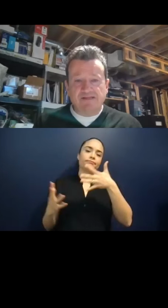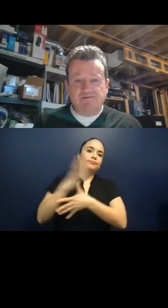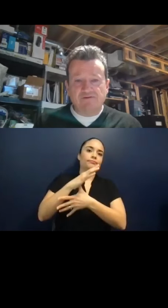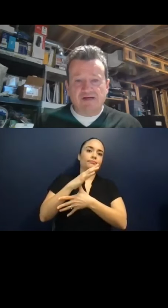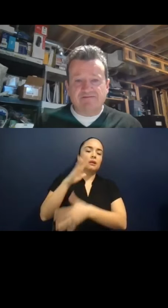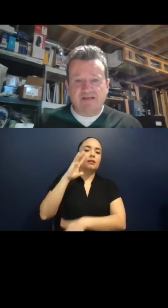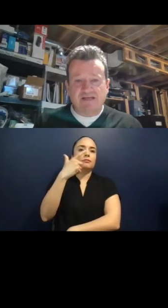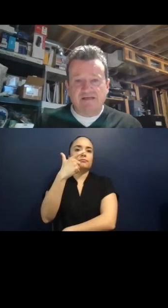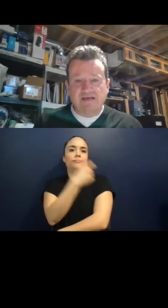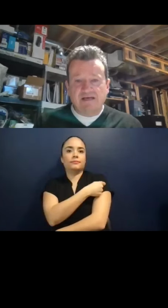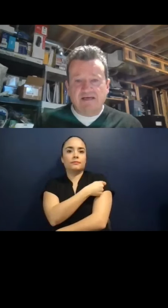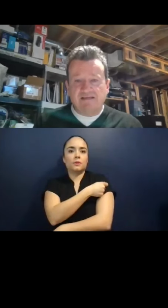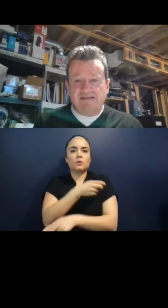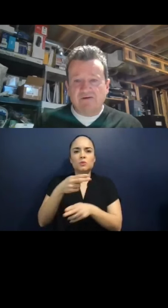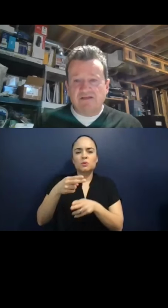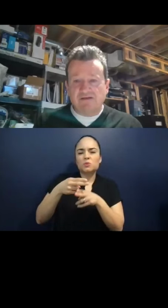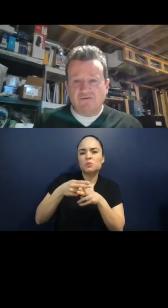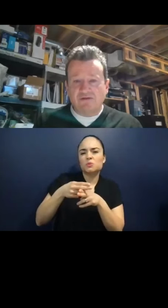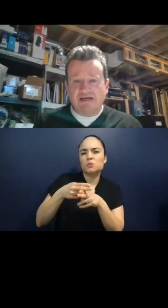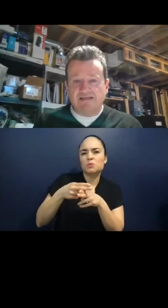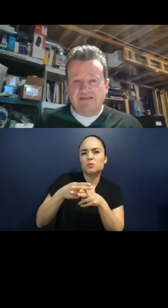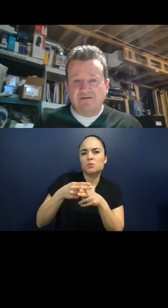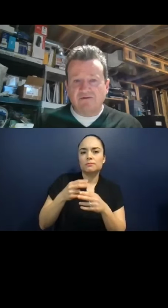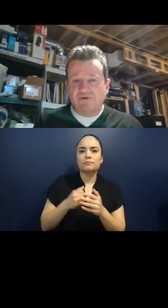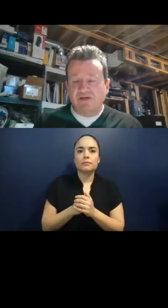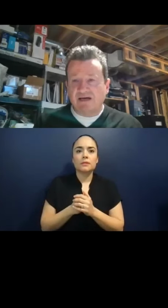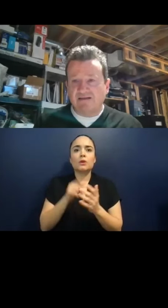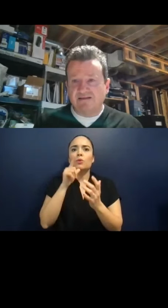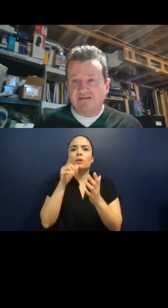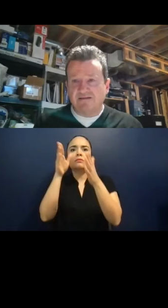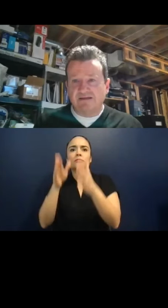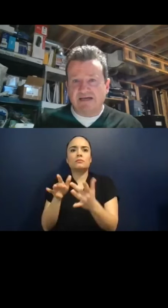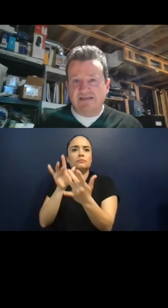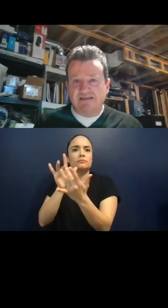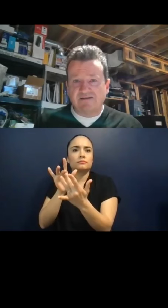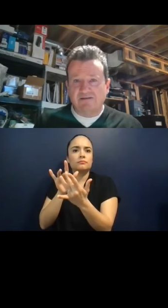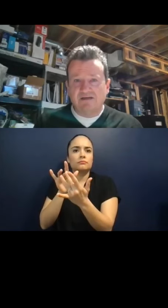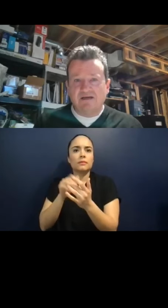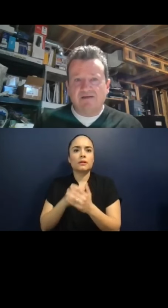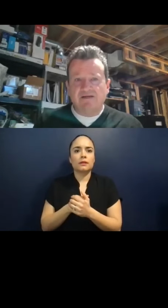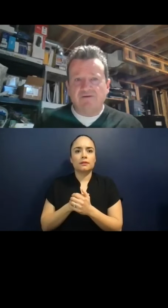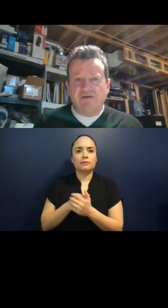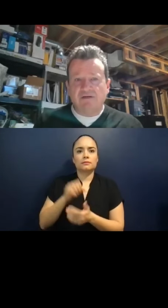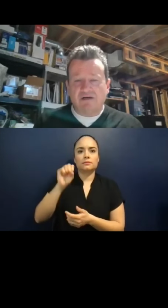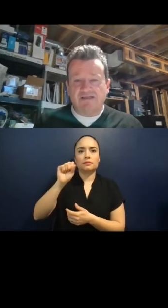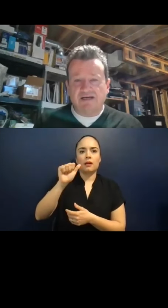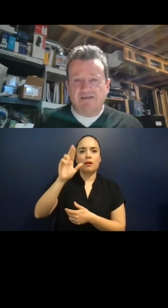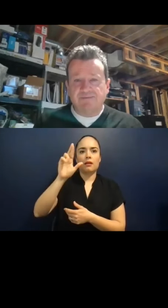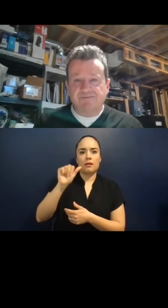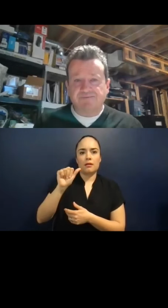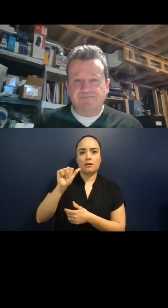to be able to be moved up to get there vaccine quicker.